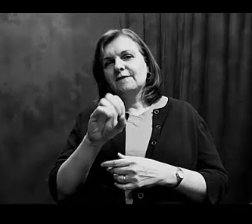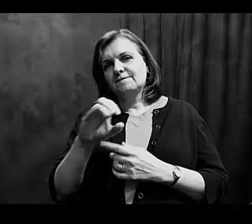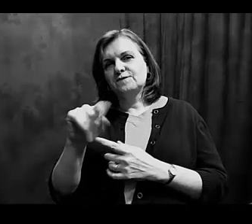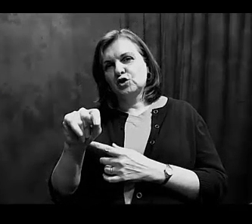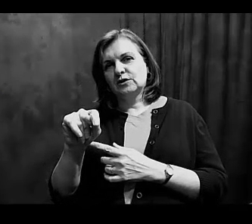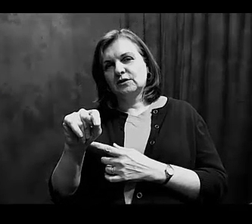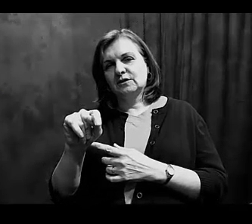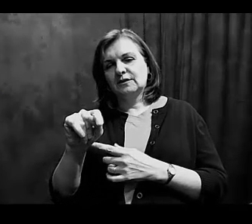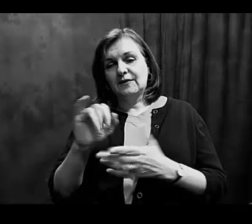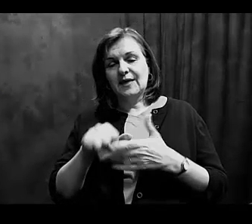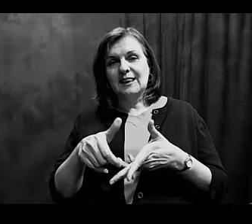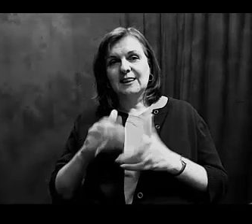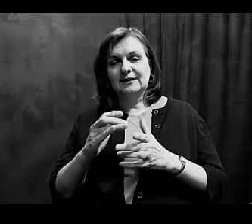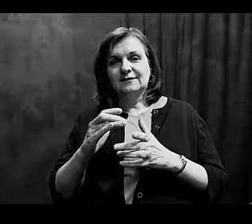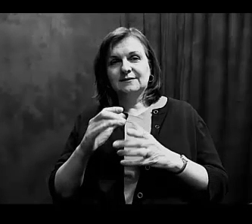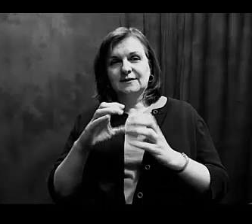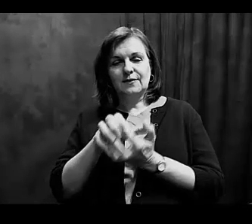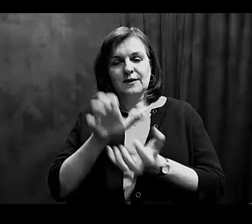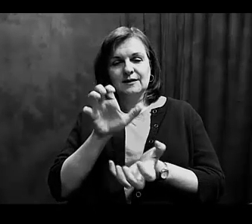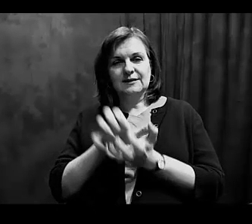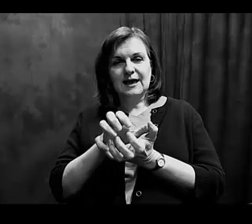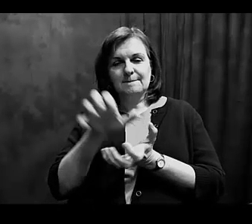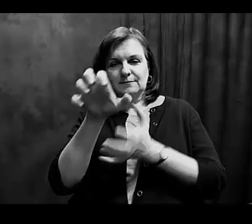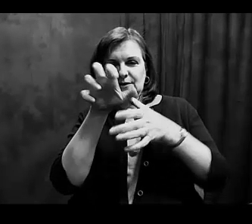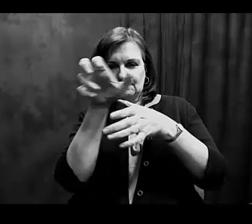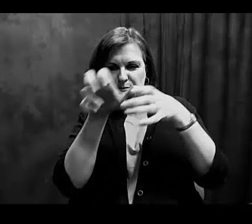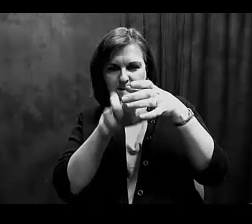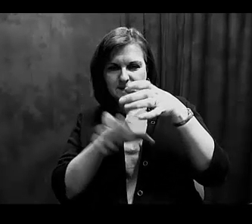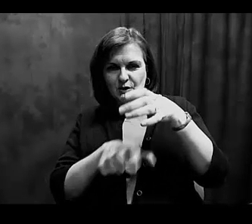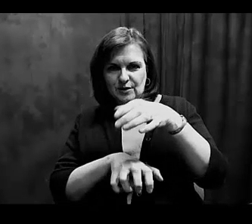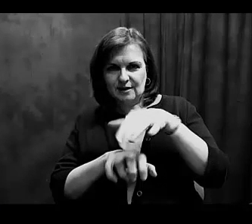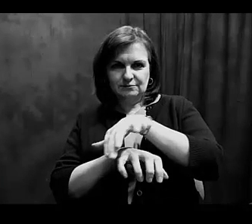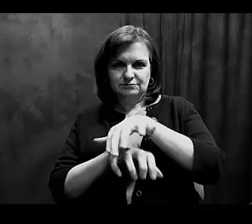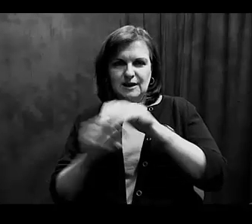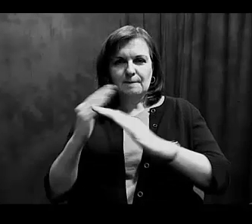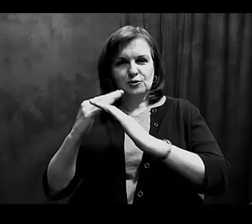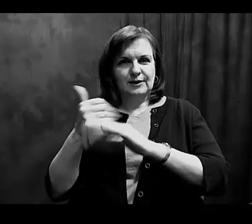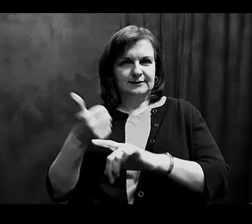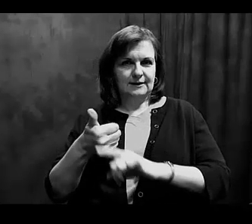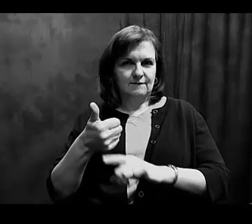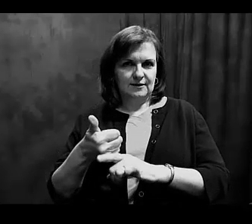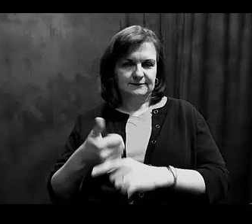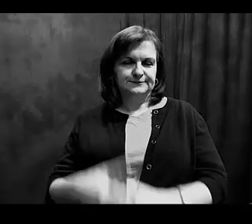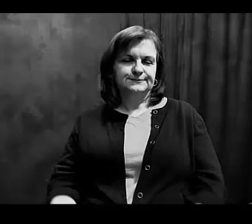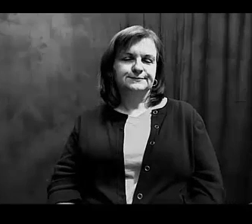so it will allow that clam to bury down in and protect itself